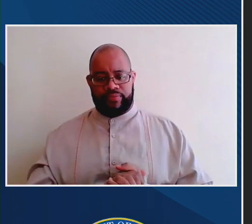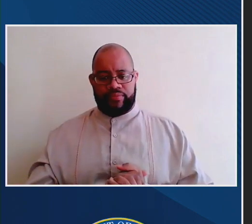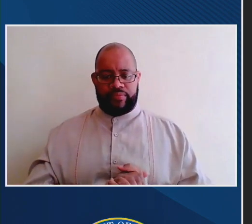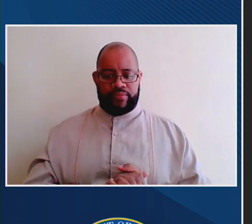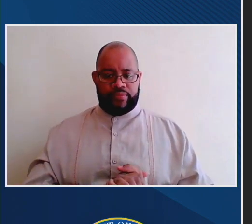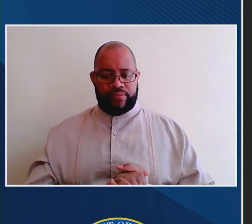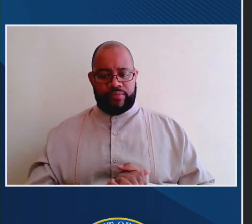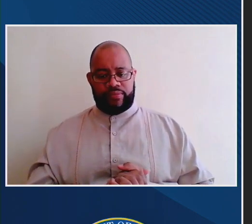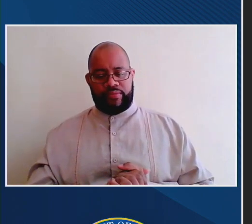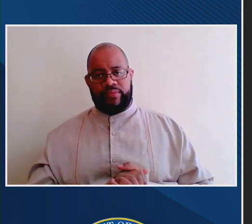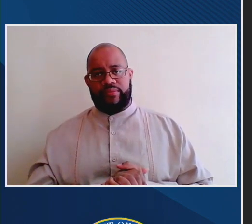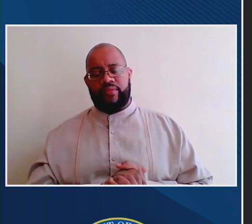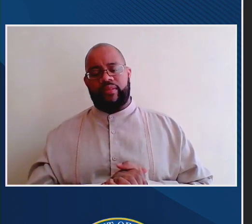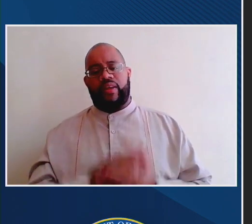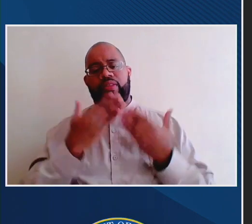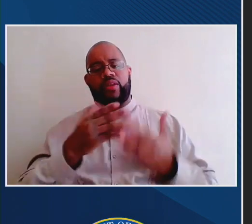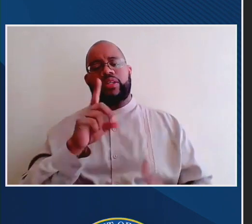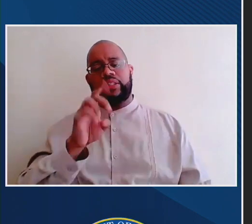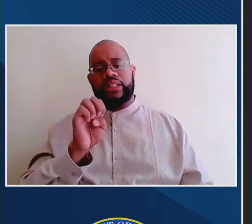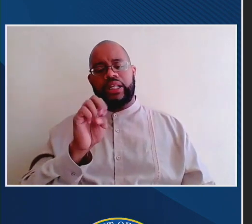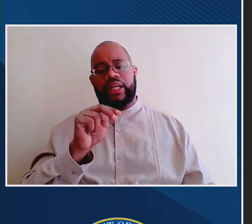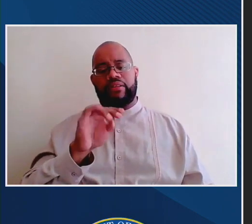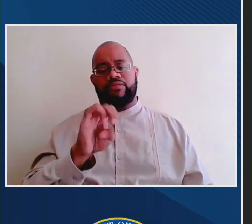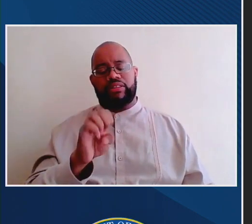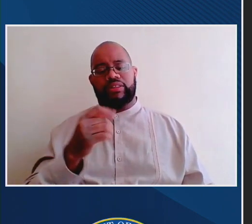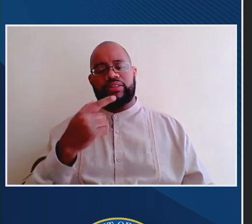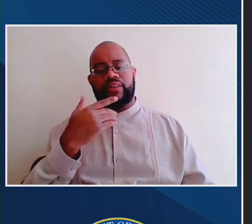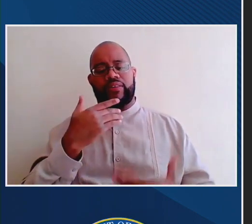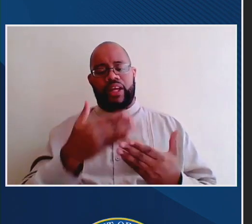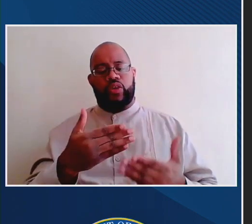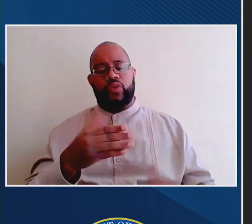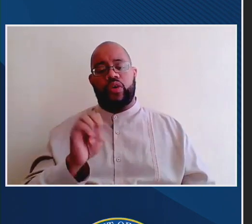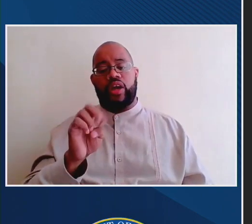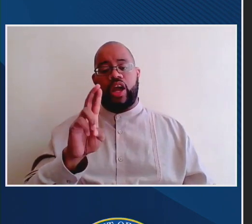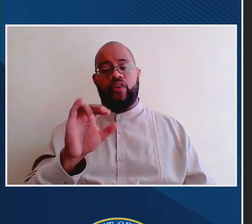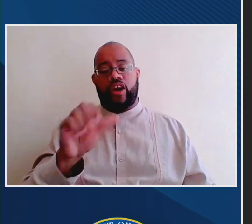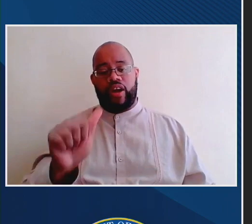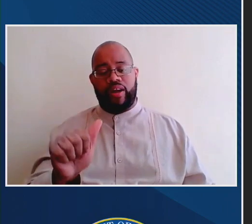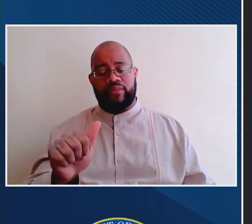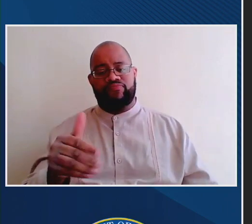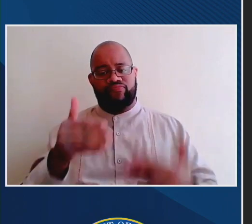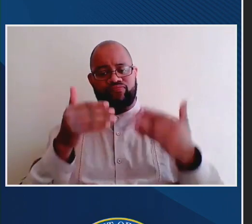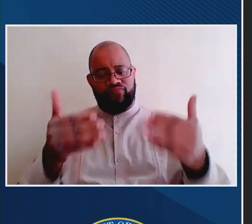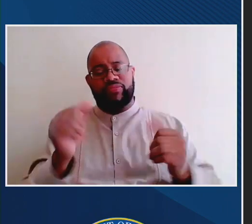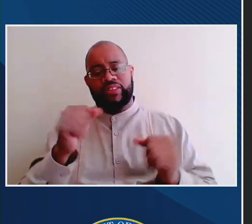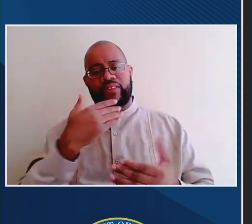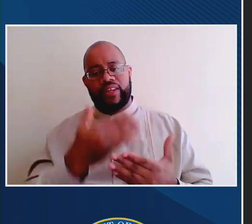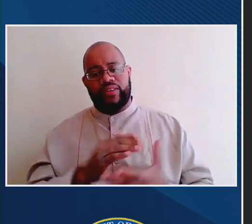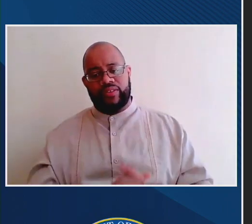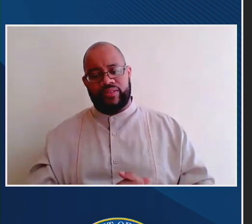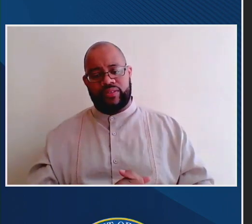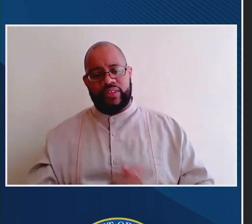Thank you, Denise. Erika? Yes. Thank you. Just a couple of questions on process.